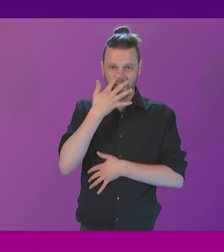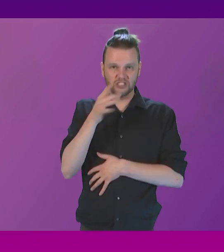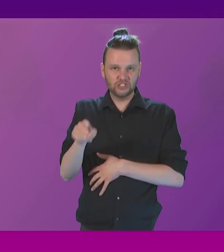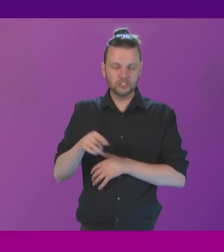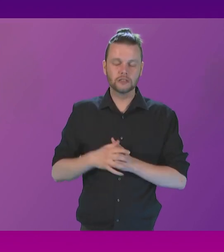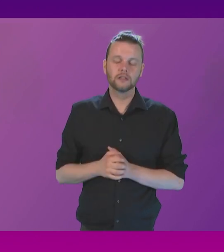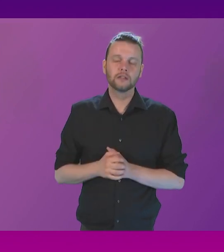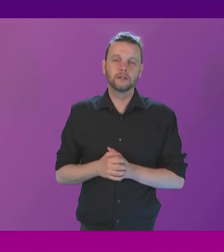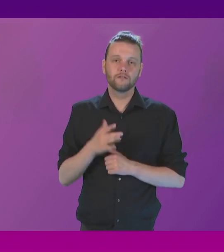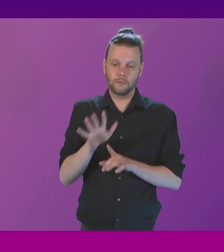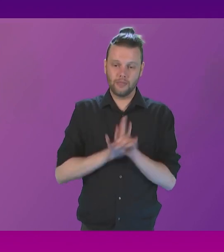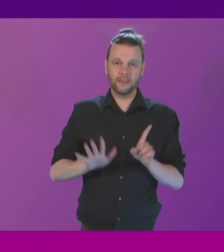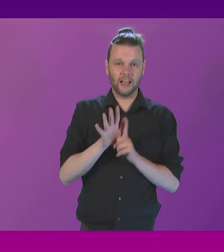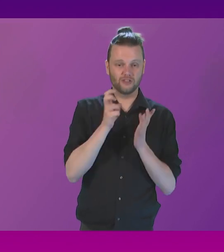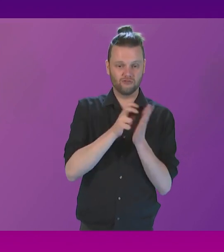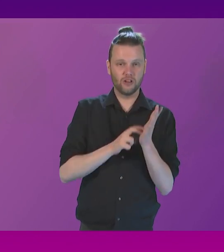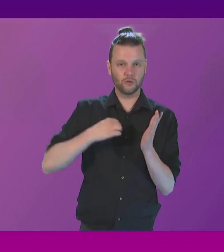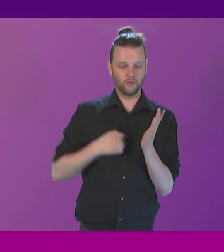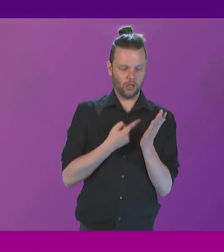are 16 and 17 years old. Records from the National Records of Scotland show that fewer